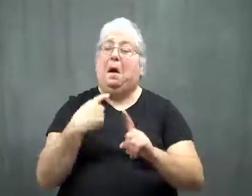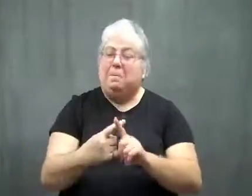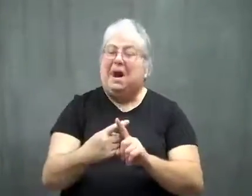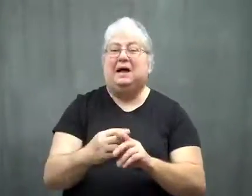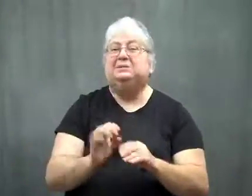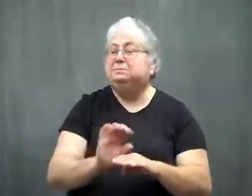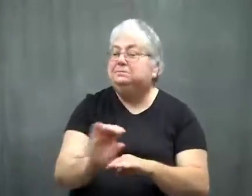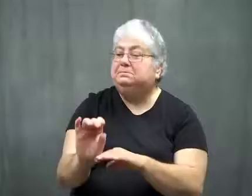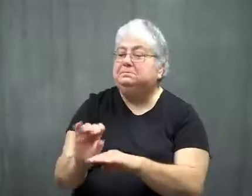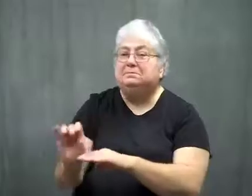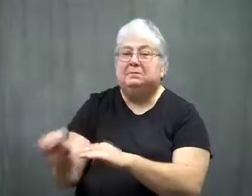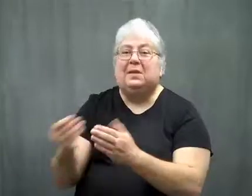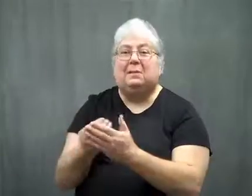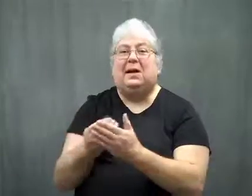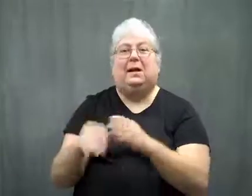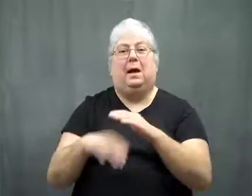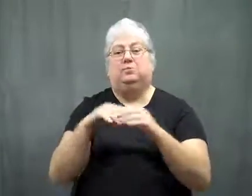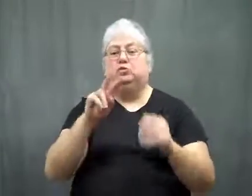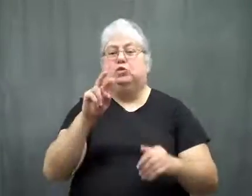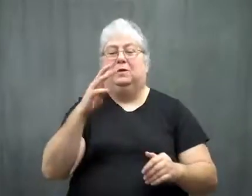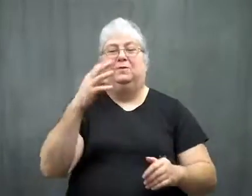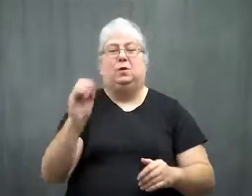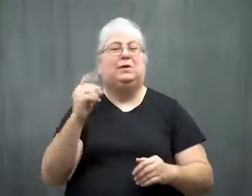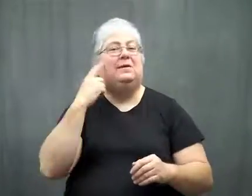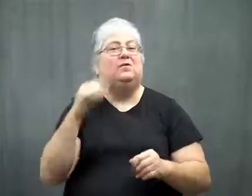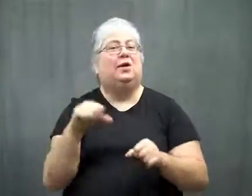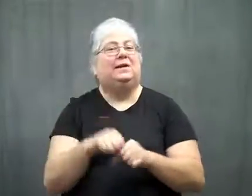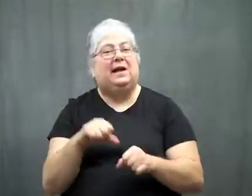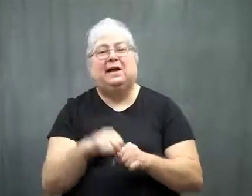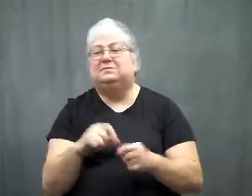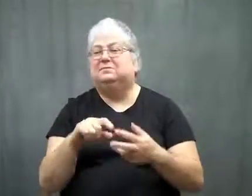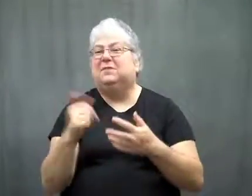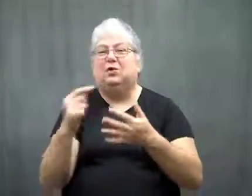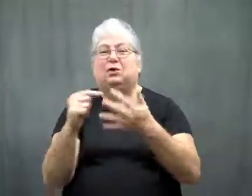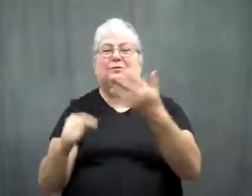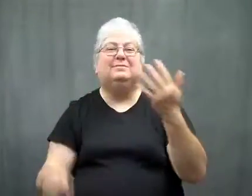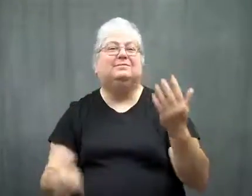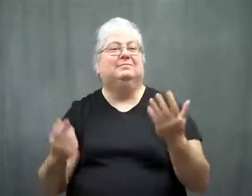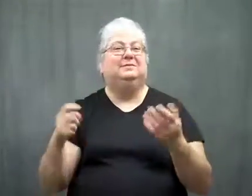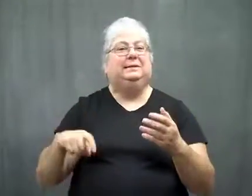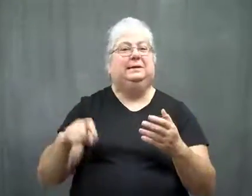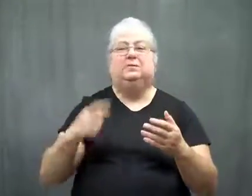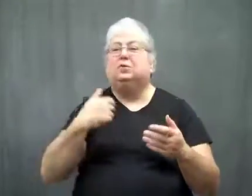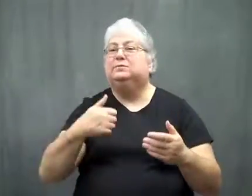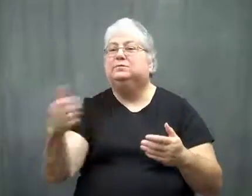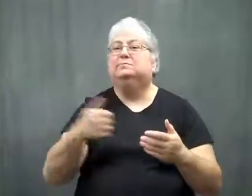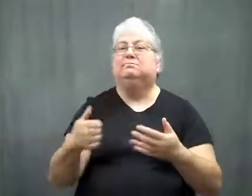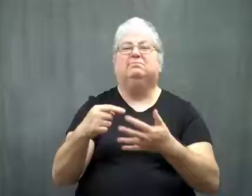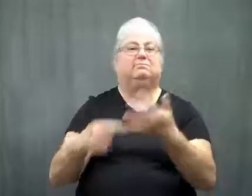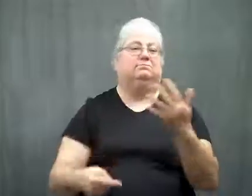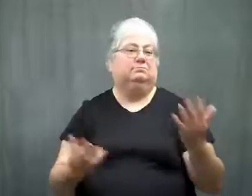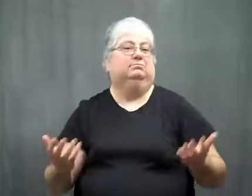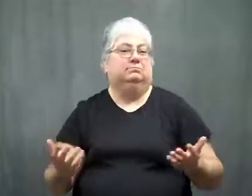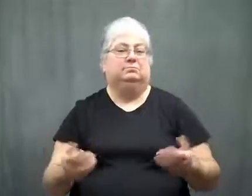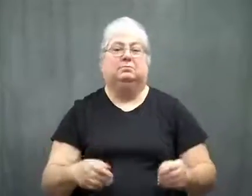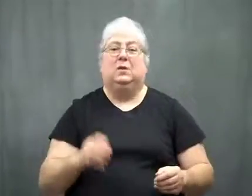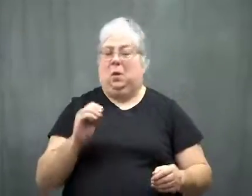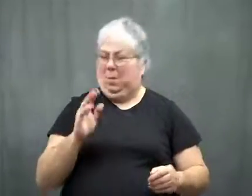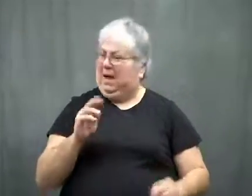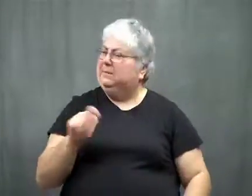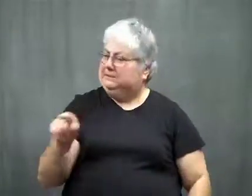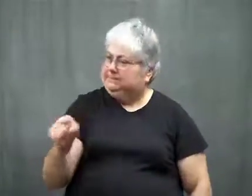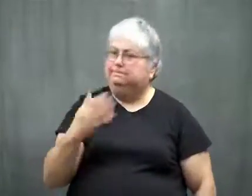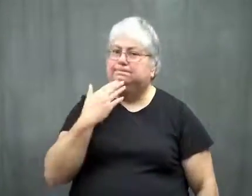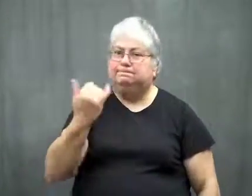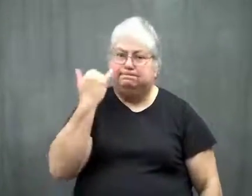They also get up to $240 for transportation and other needs.